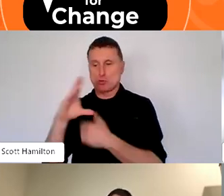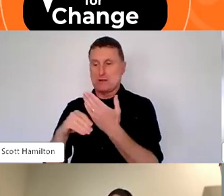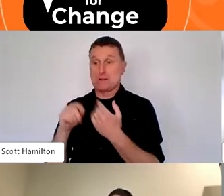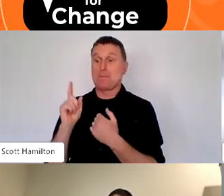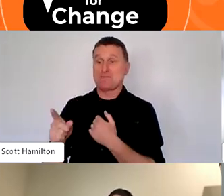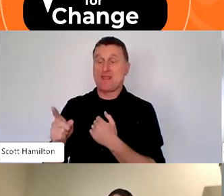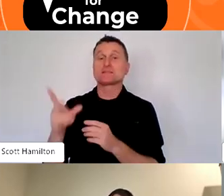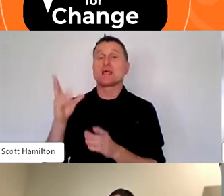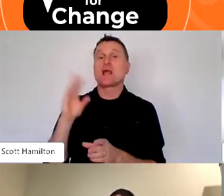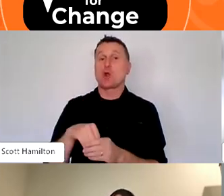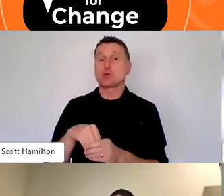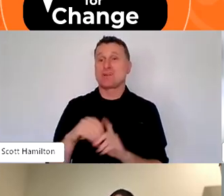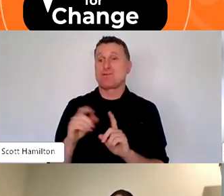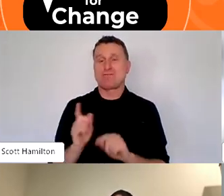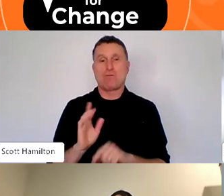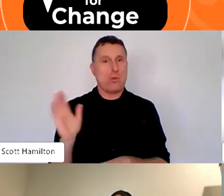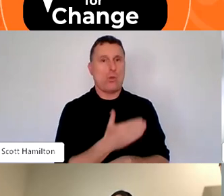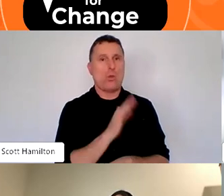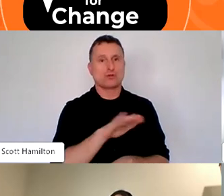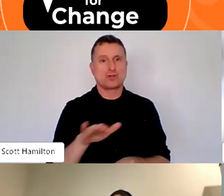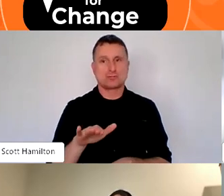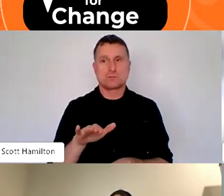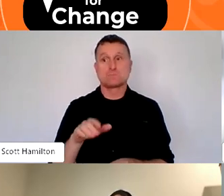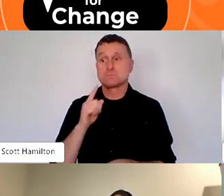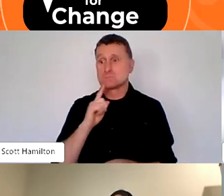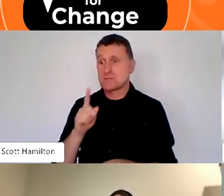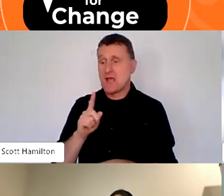children. And it says that providing for children with diverse ability